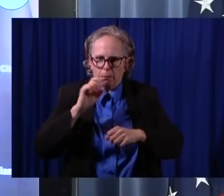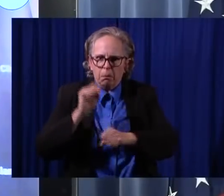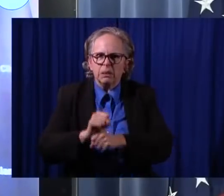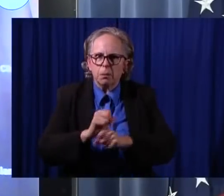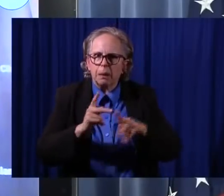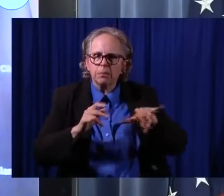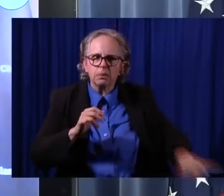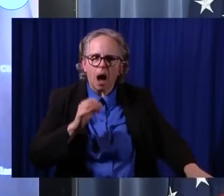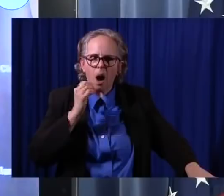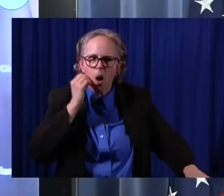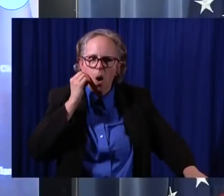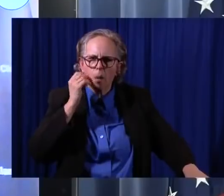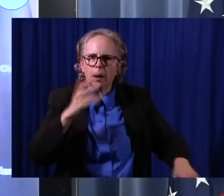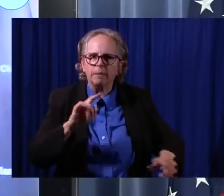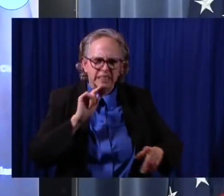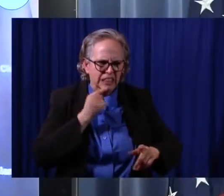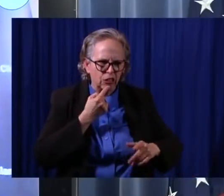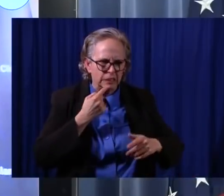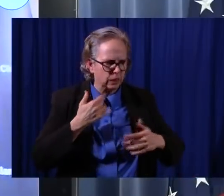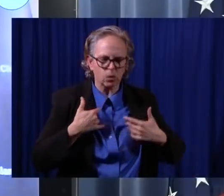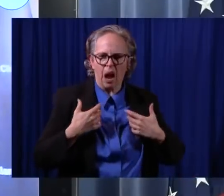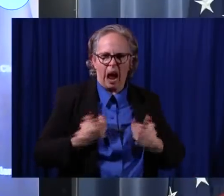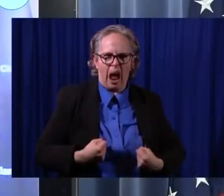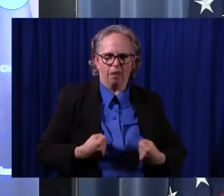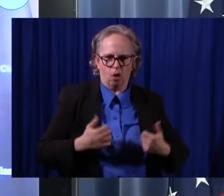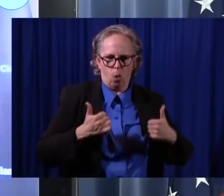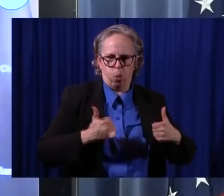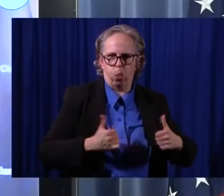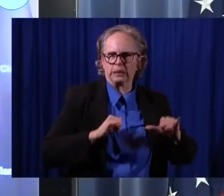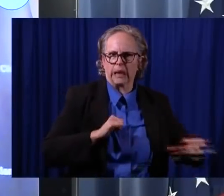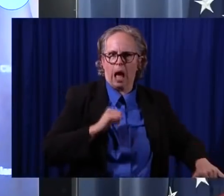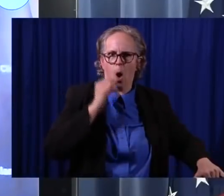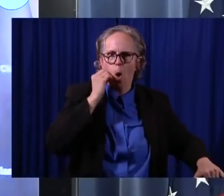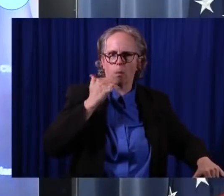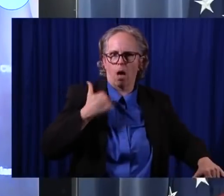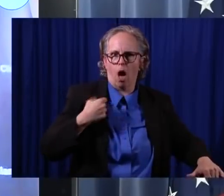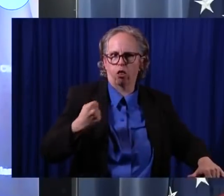CONSEQUENCE FOR ASKING PEOPLE TO STAY AT HOME TO STAY